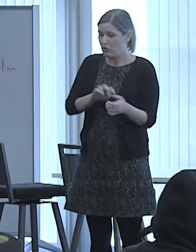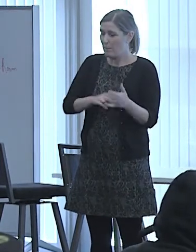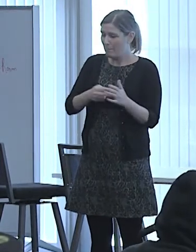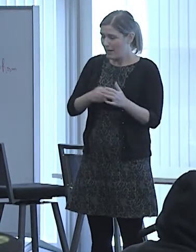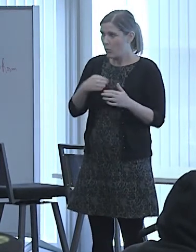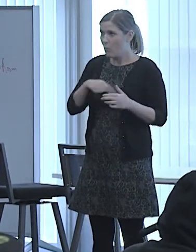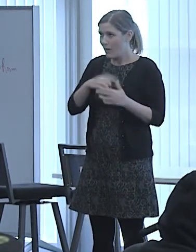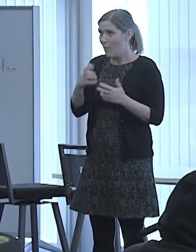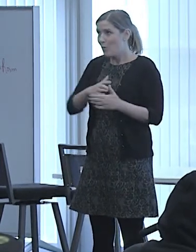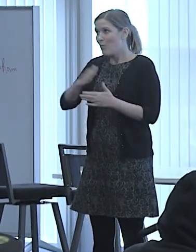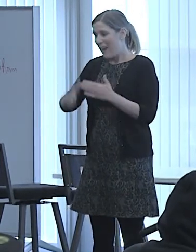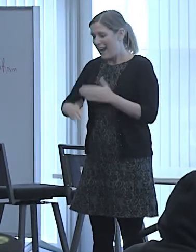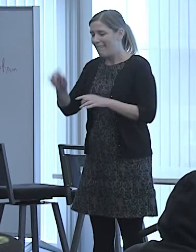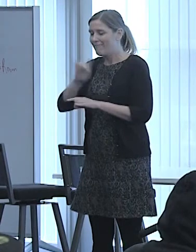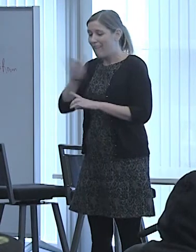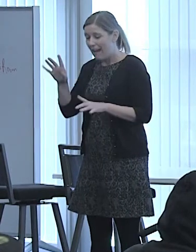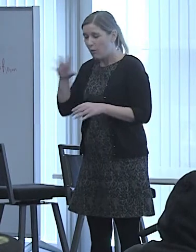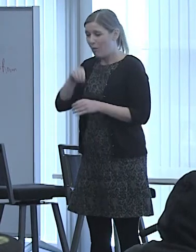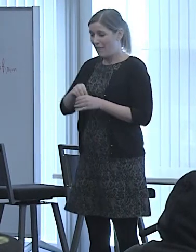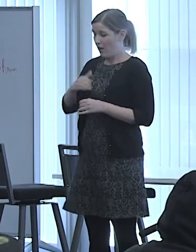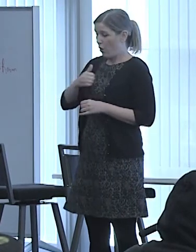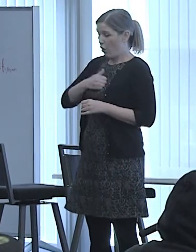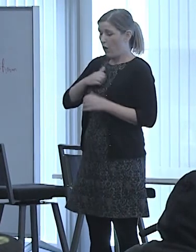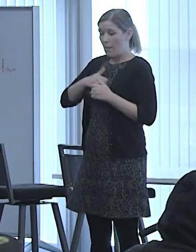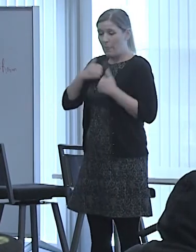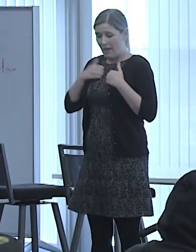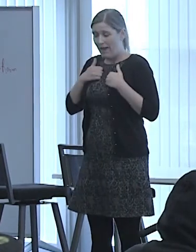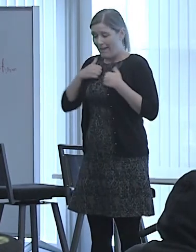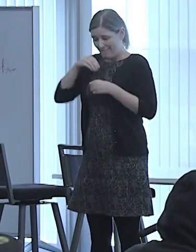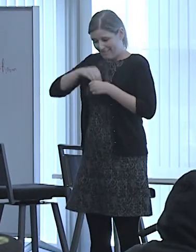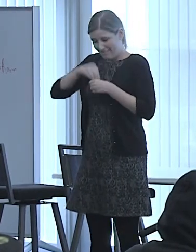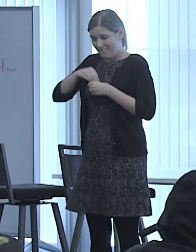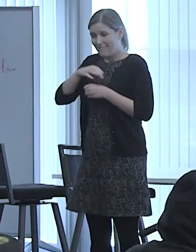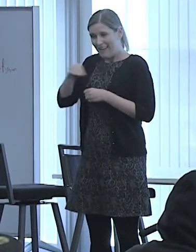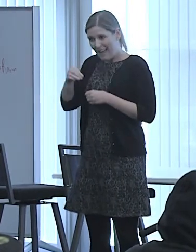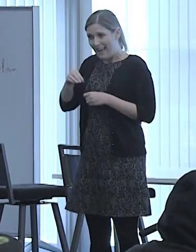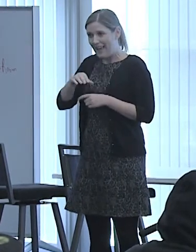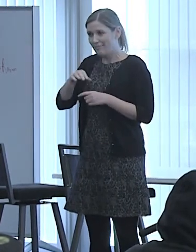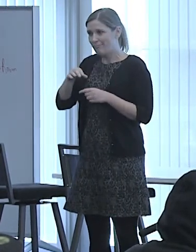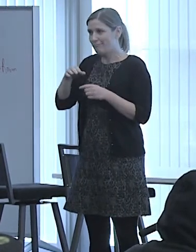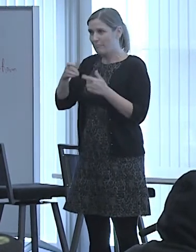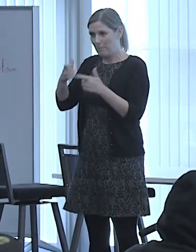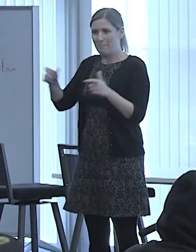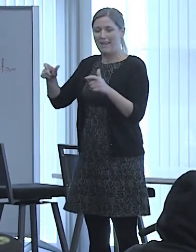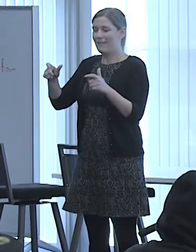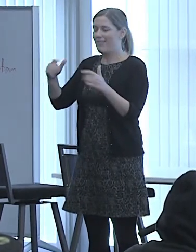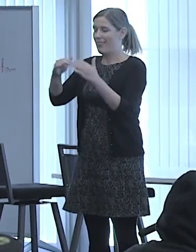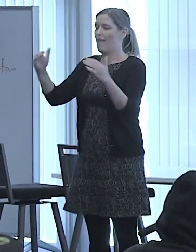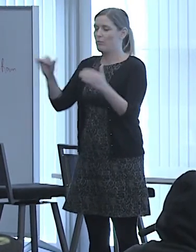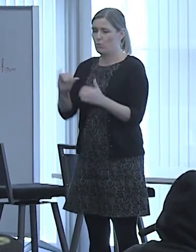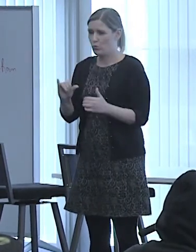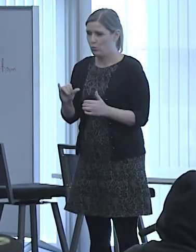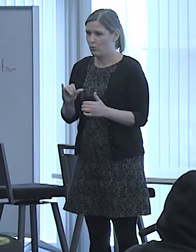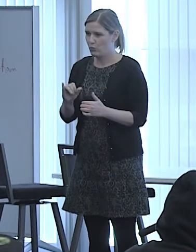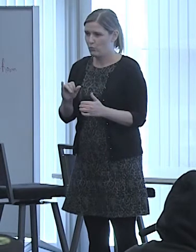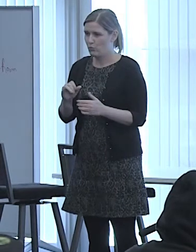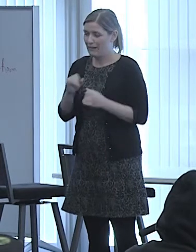in our own lives, inter-personally just as much as on the broader social level. That means how can I,